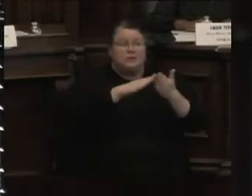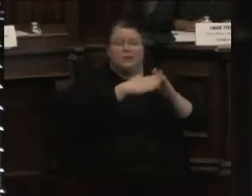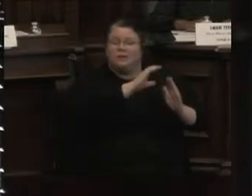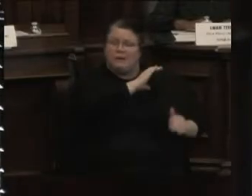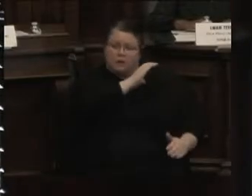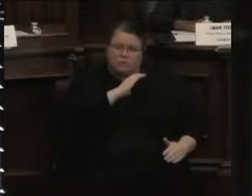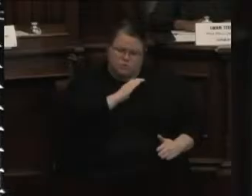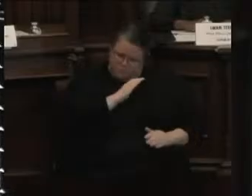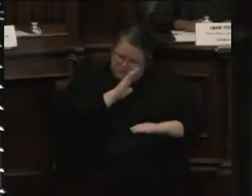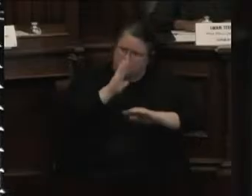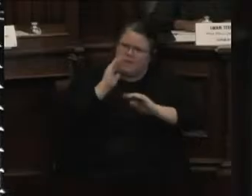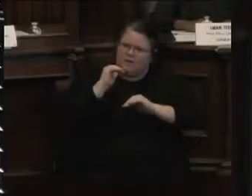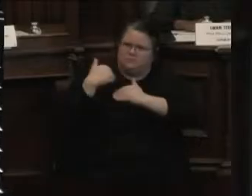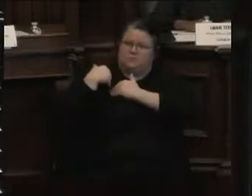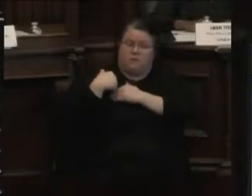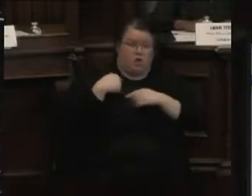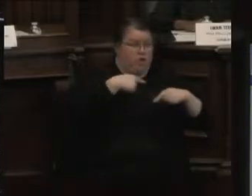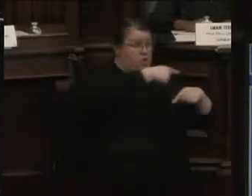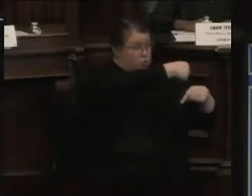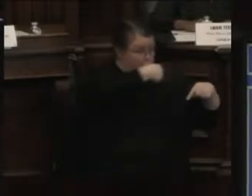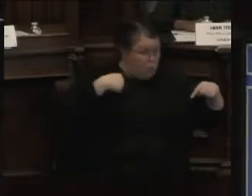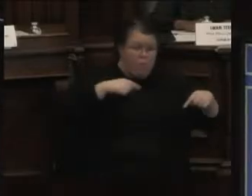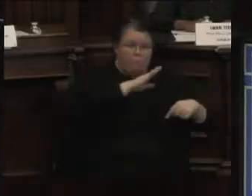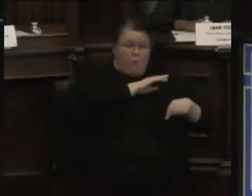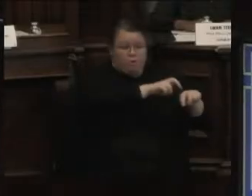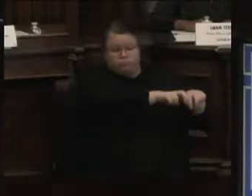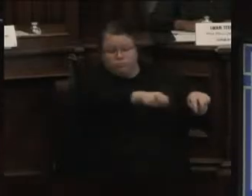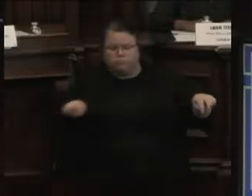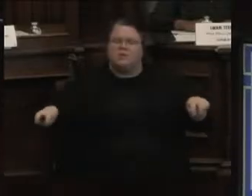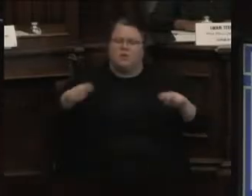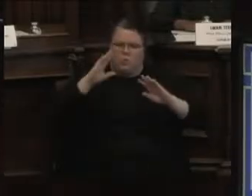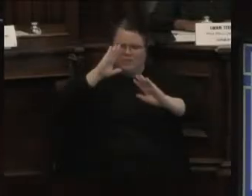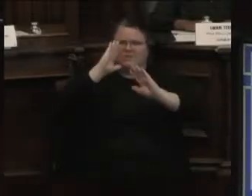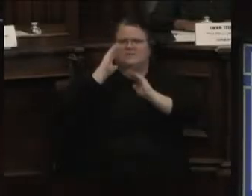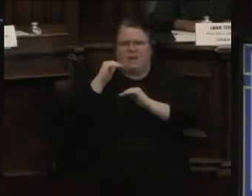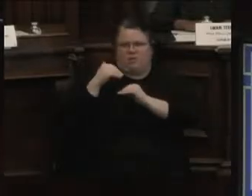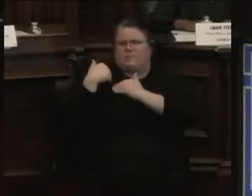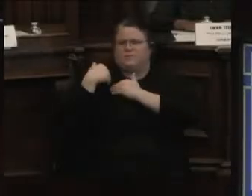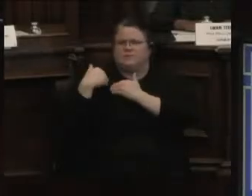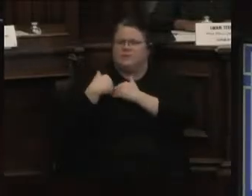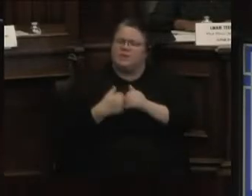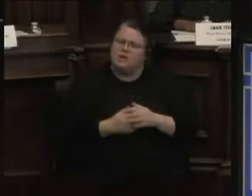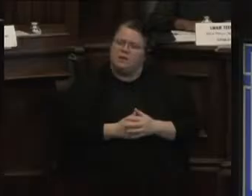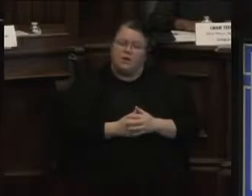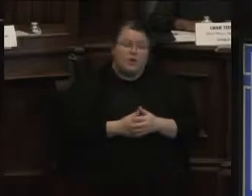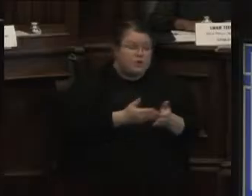still expects accountability. City Council expects